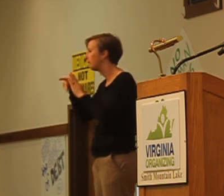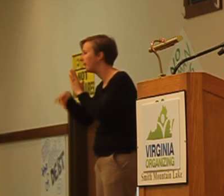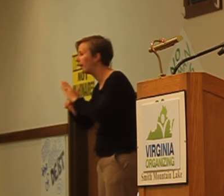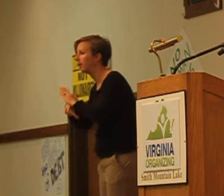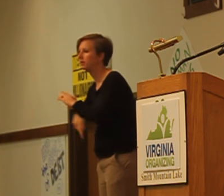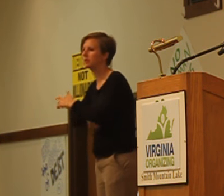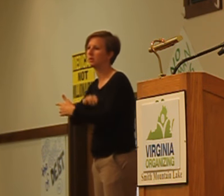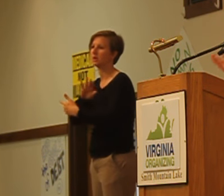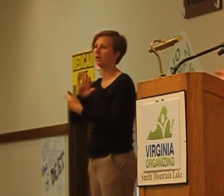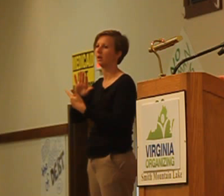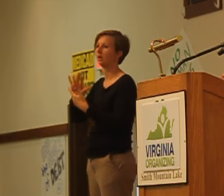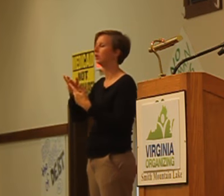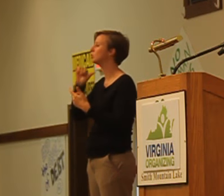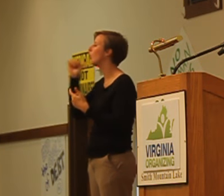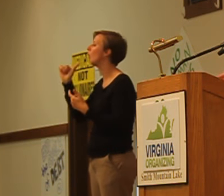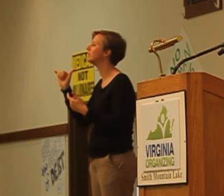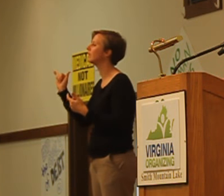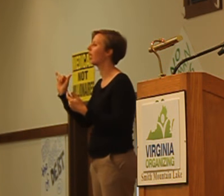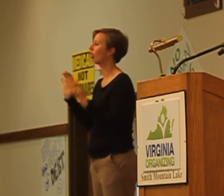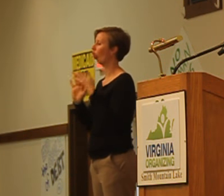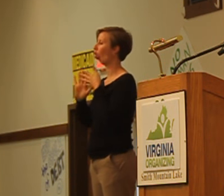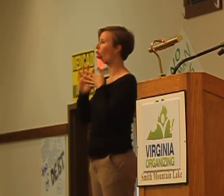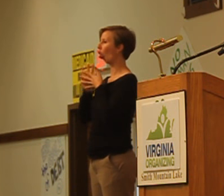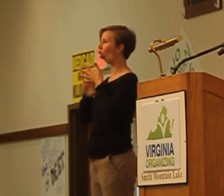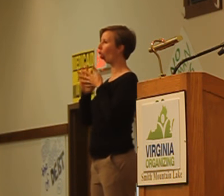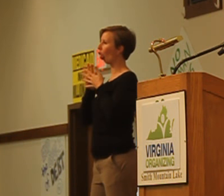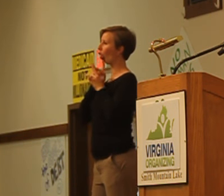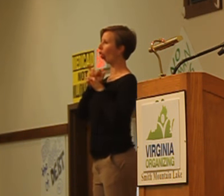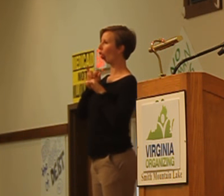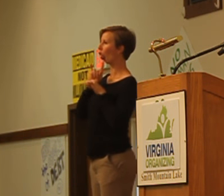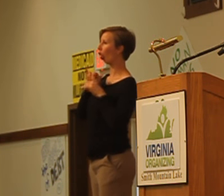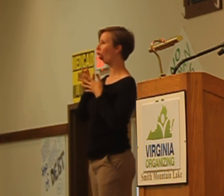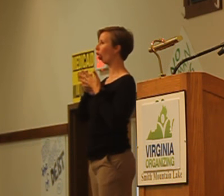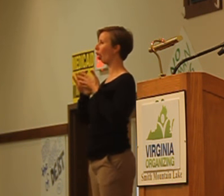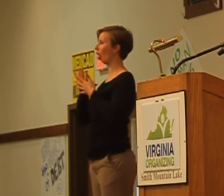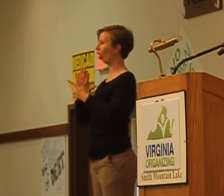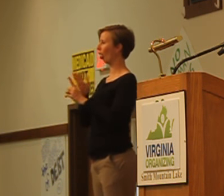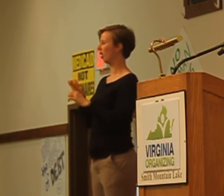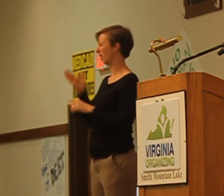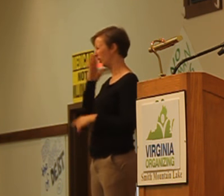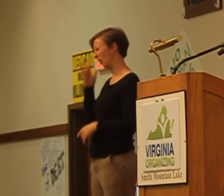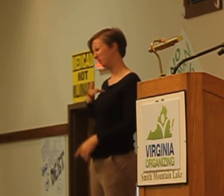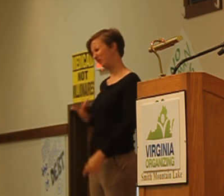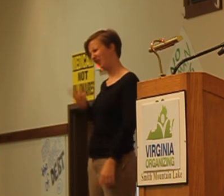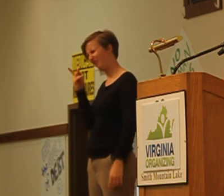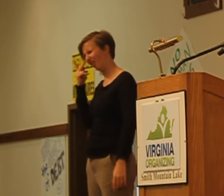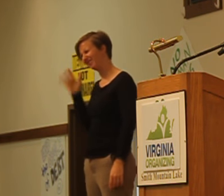so we'd avoid the vague non-answer answer that politicians seem to like to do.